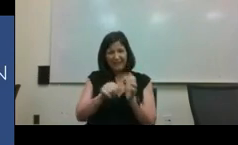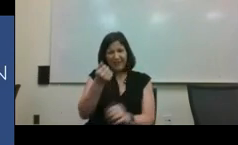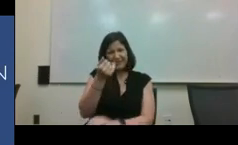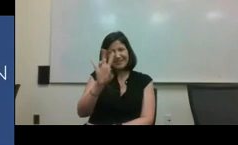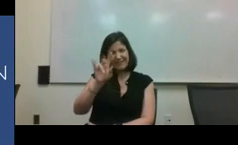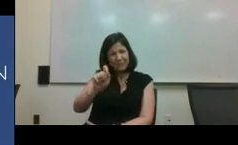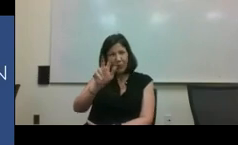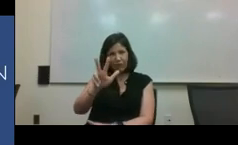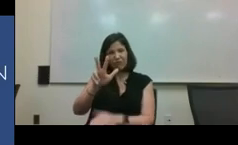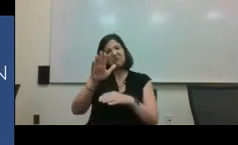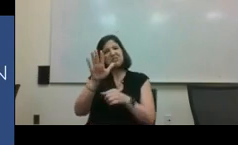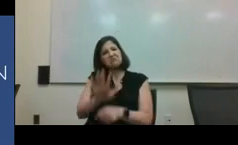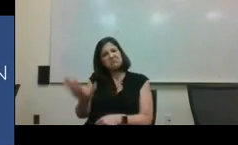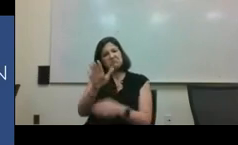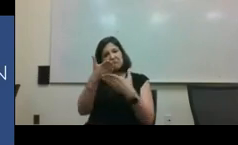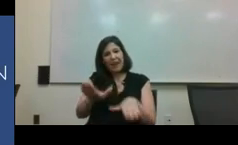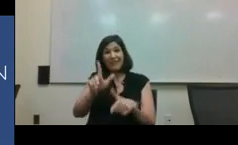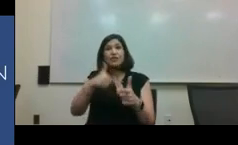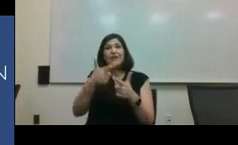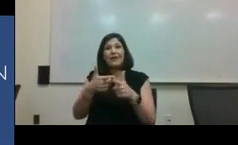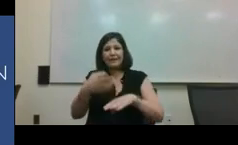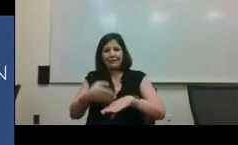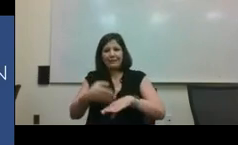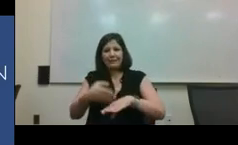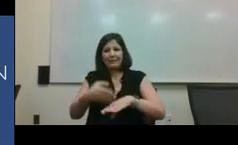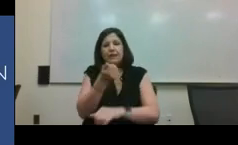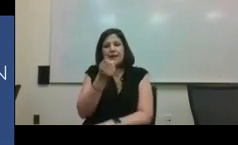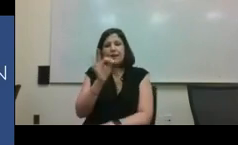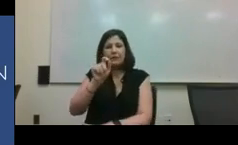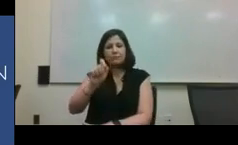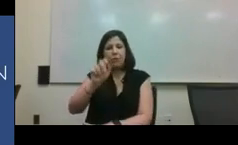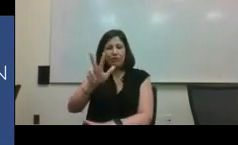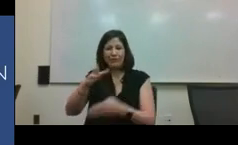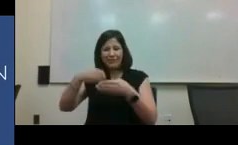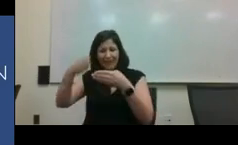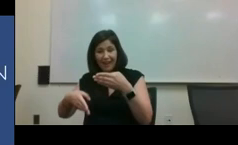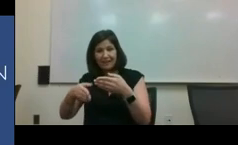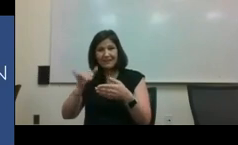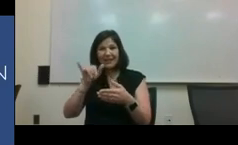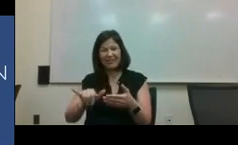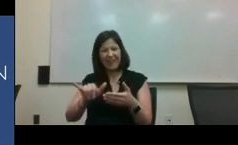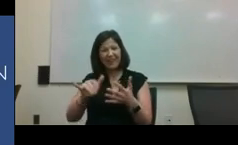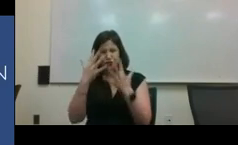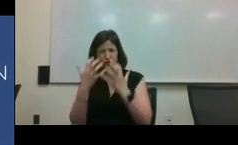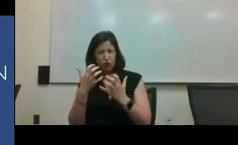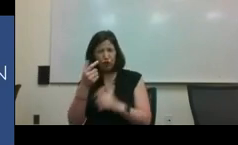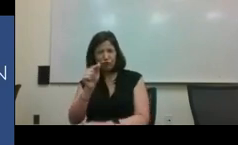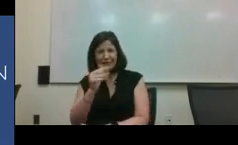on average and then it went up to 19.3 by the end. So that's the darker green.